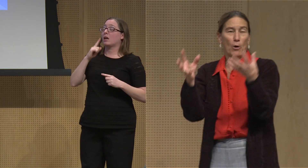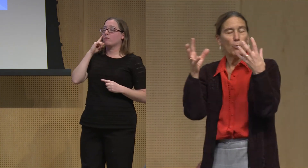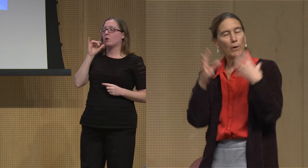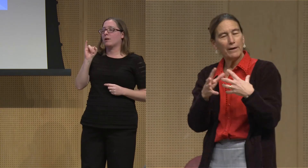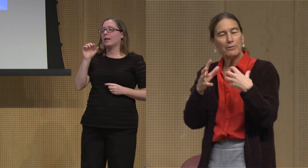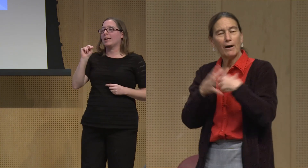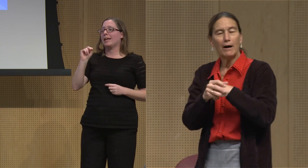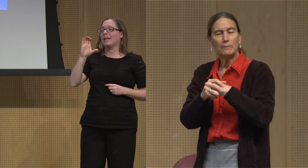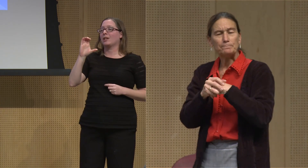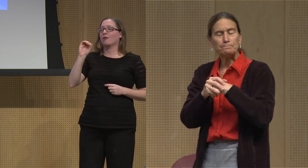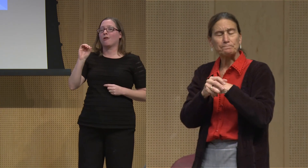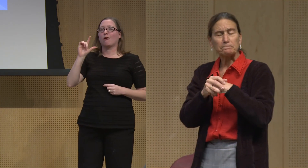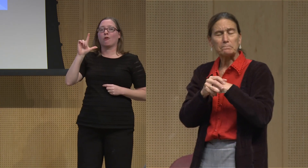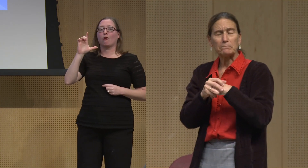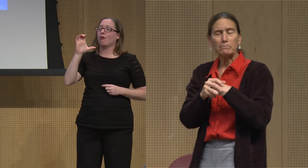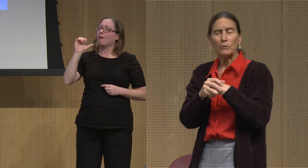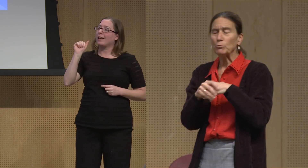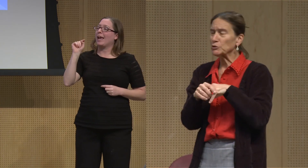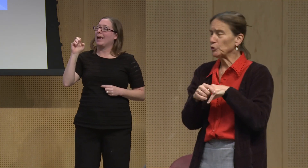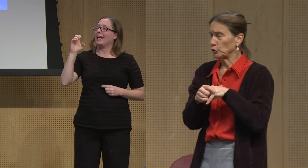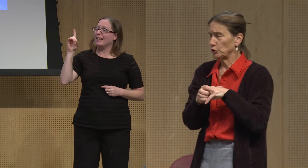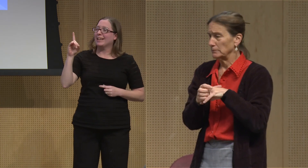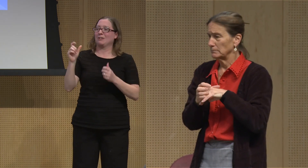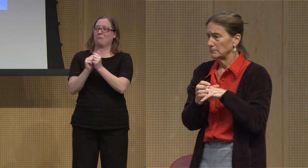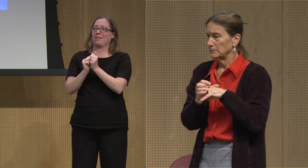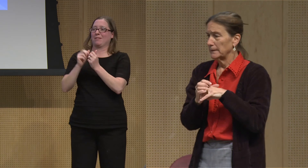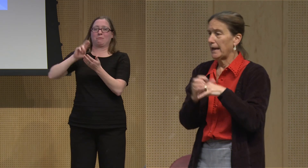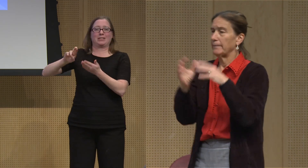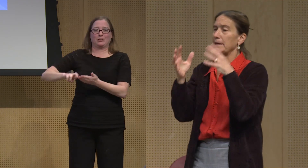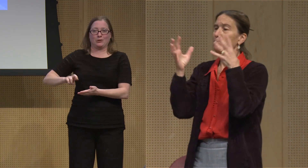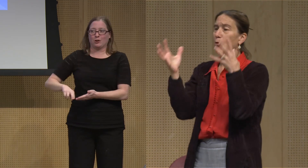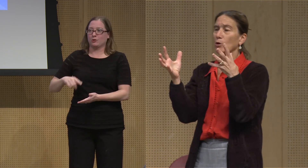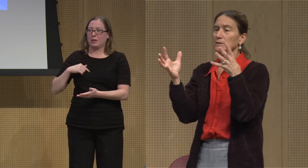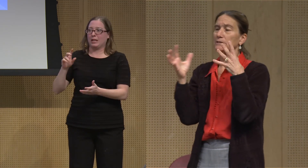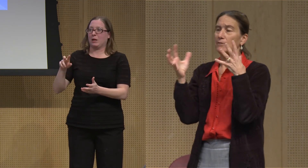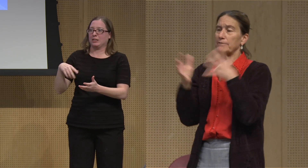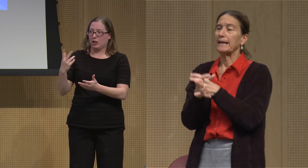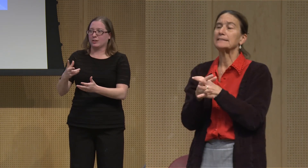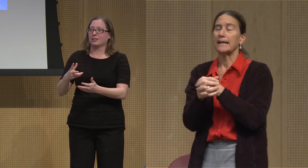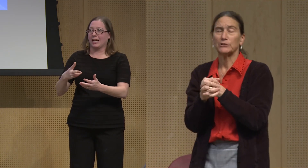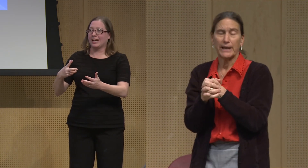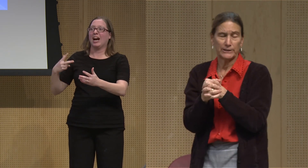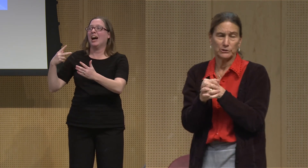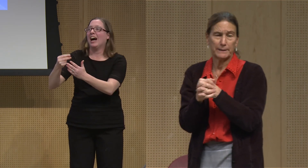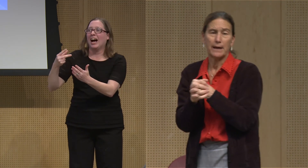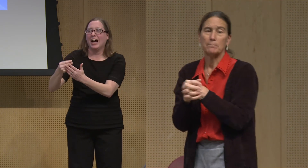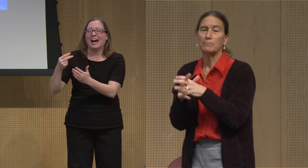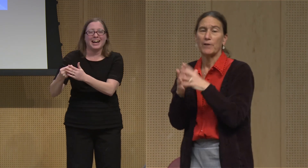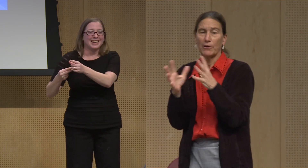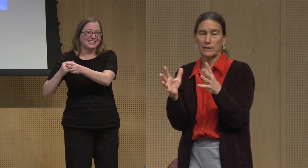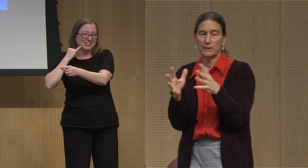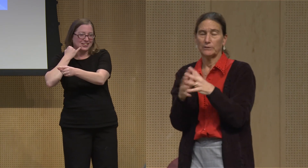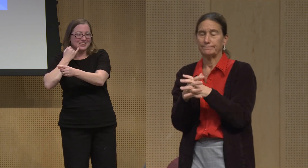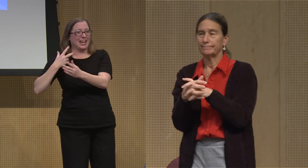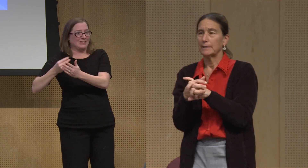WITH, UM, RESEARCH, AND THE IMPORTANCE OF ADVANCED EDUCATION BECAME VERY CLEAR.